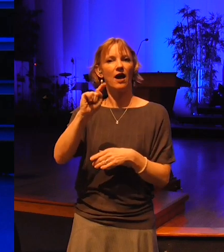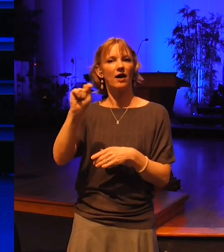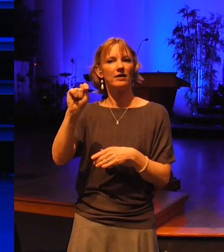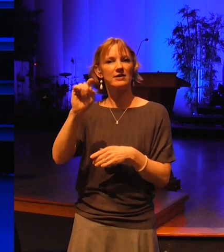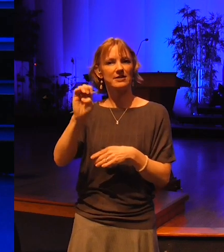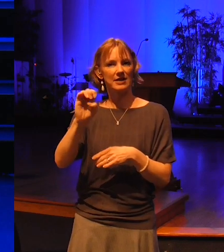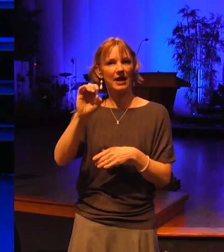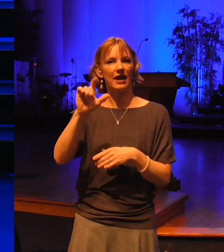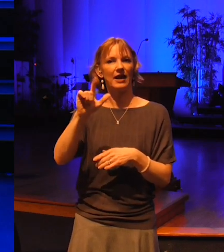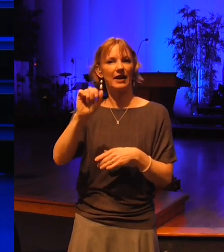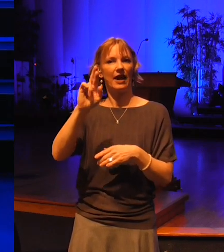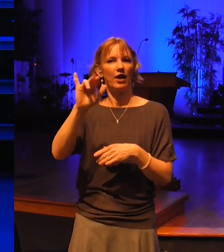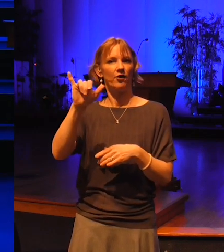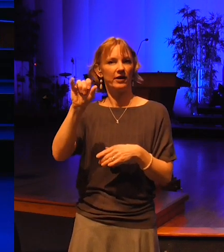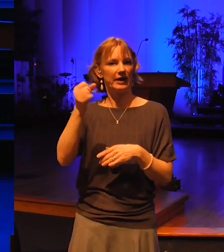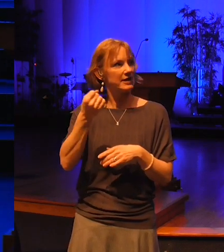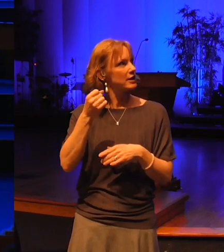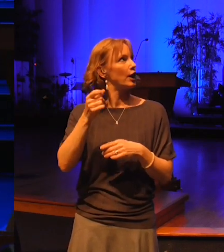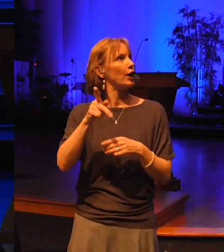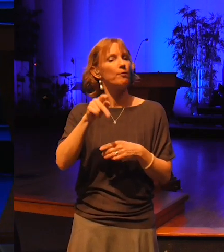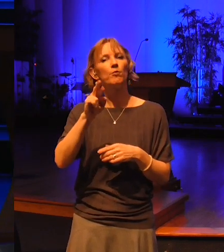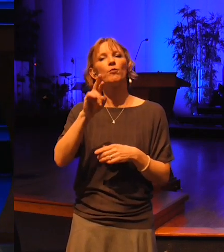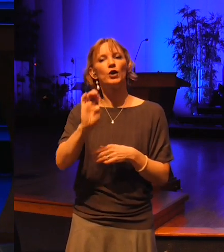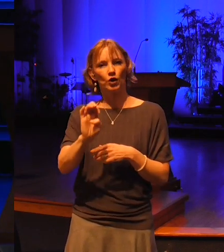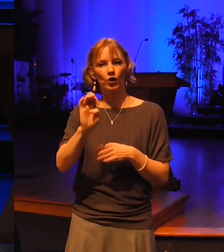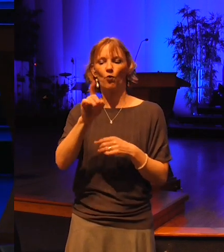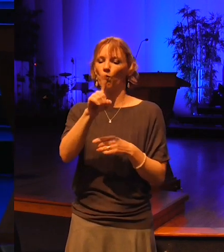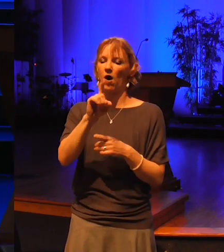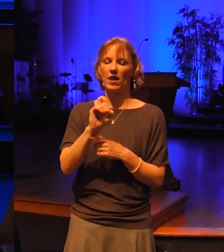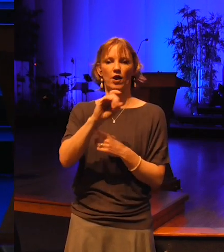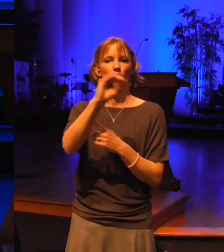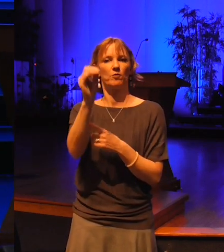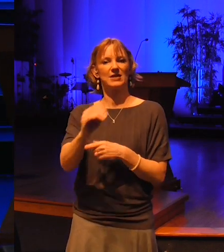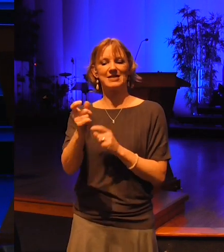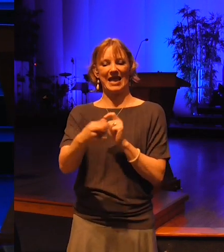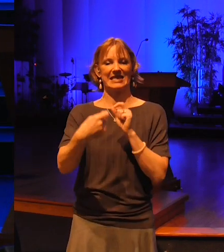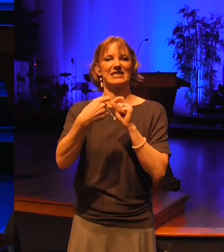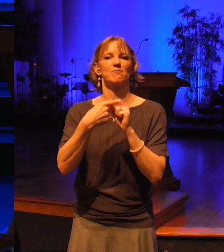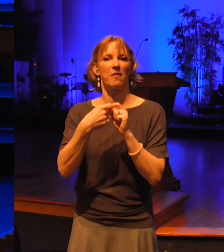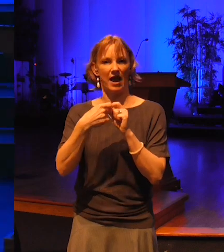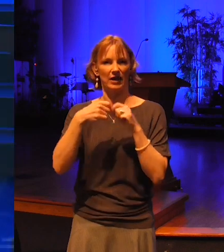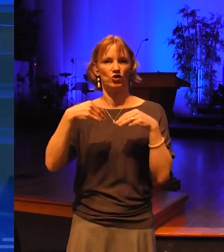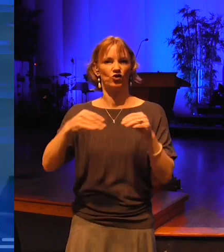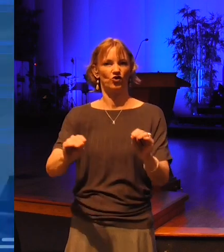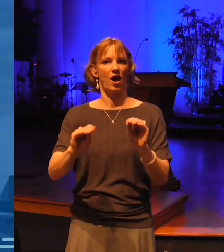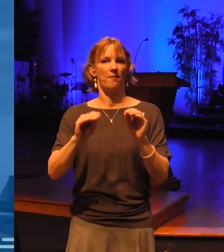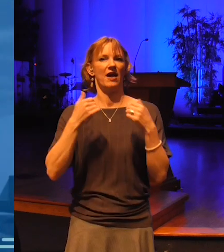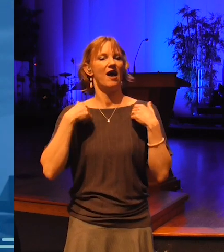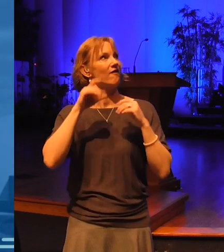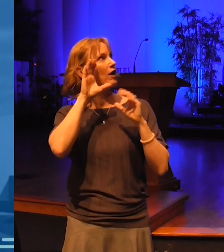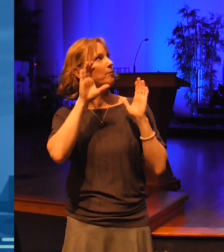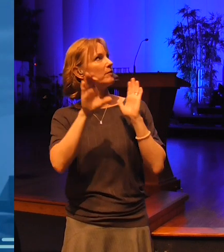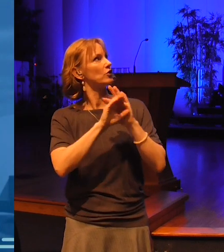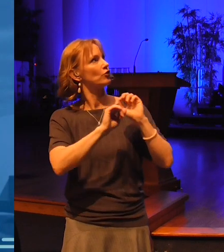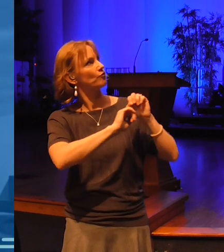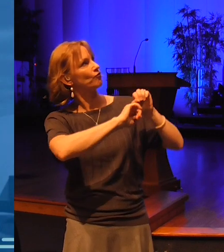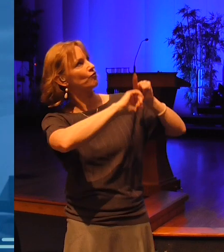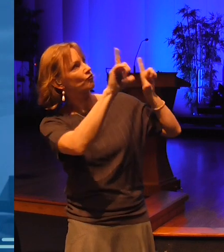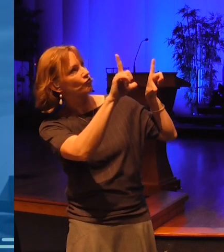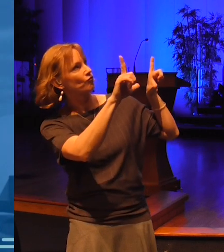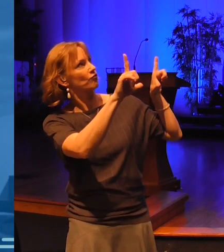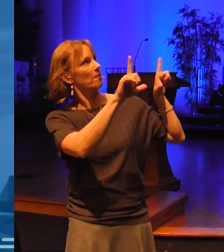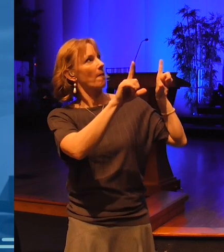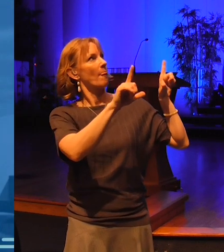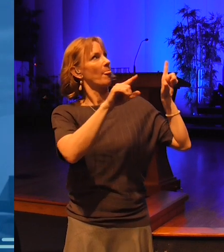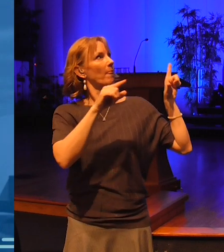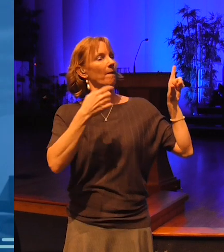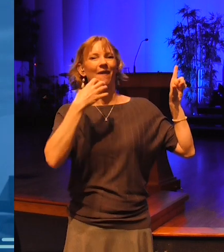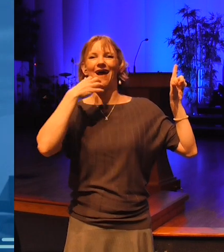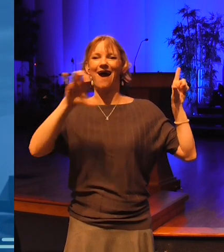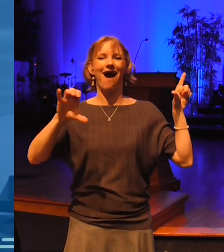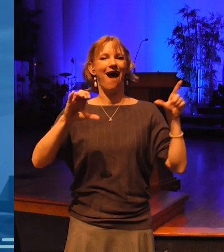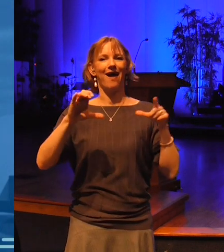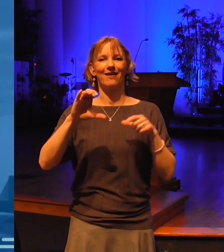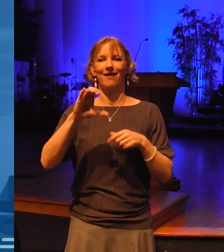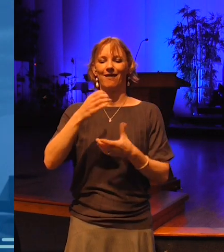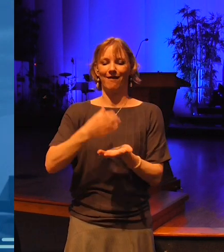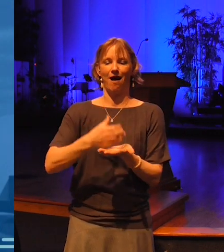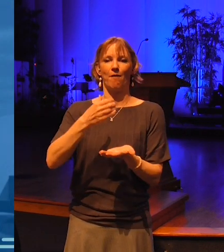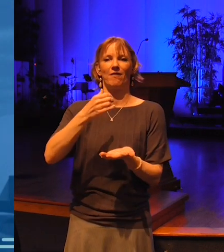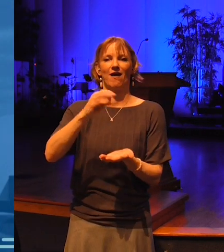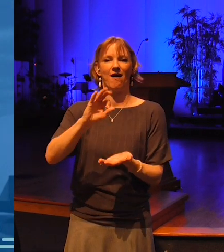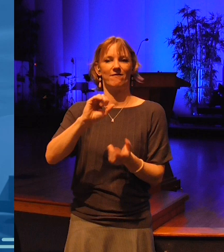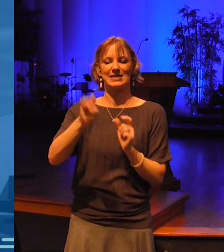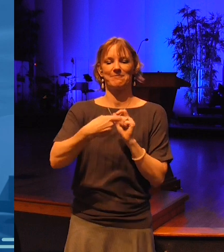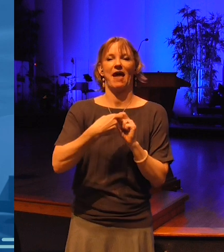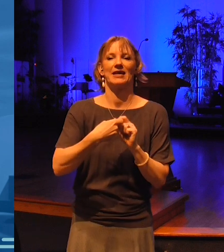pure 100% spite shop we have a a picture of Latte Larry's uh here uh a hot cup of spite